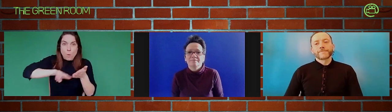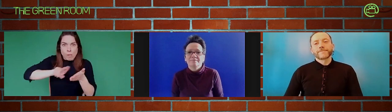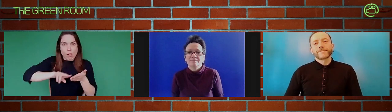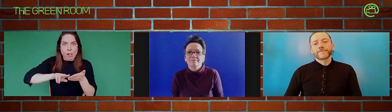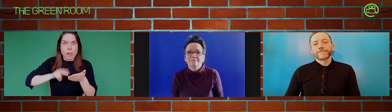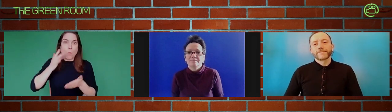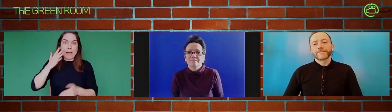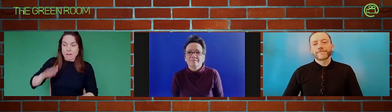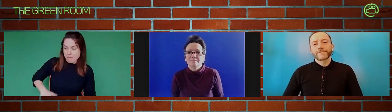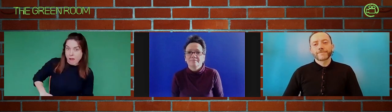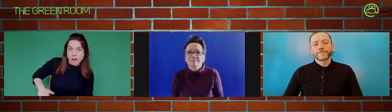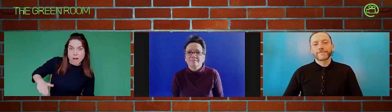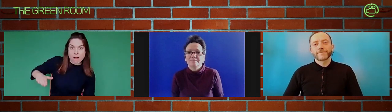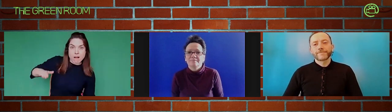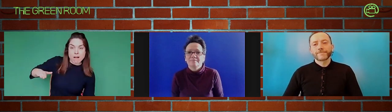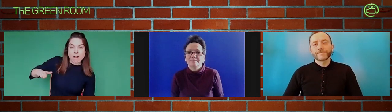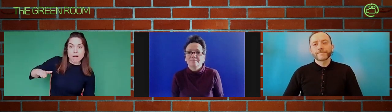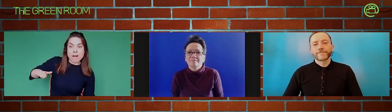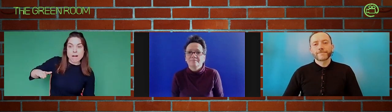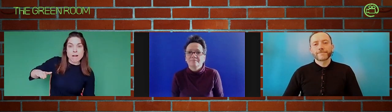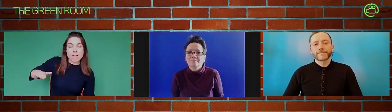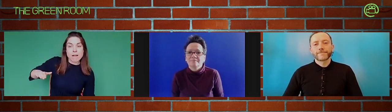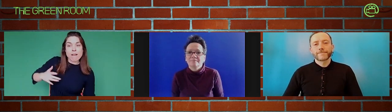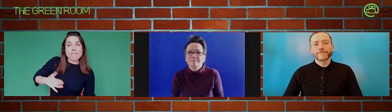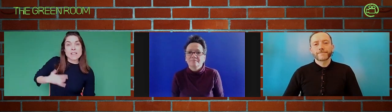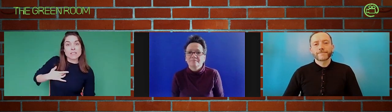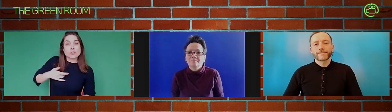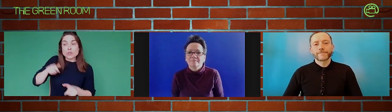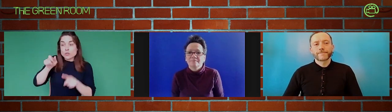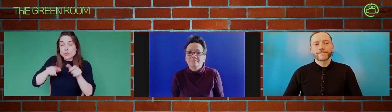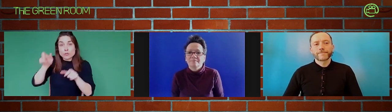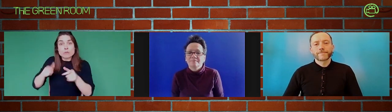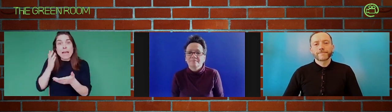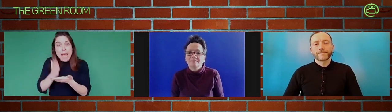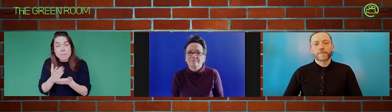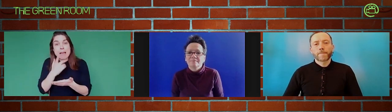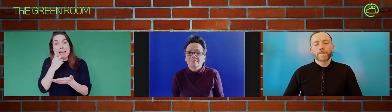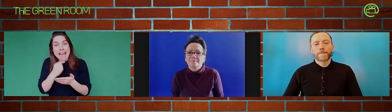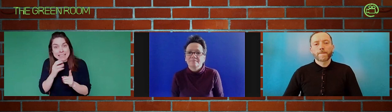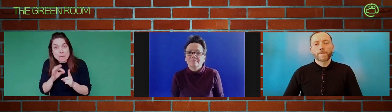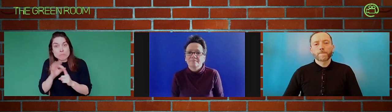improve as they get older and they'll see more opportunities to them, but also